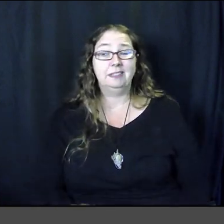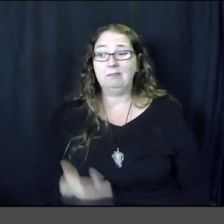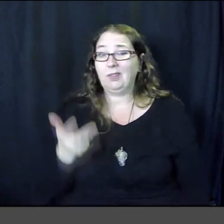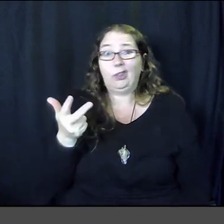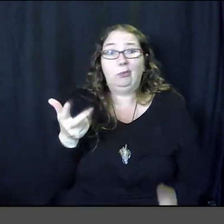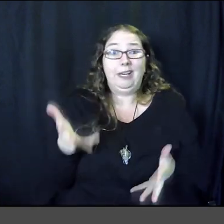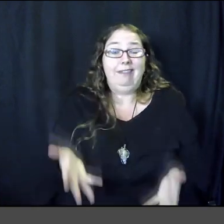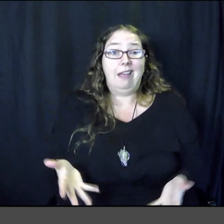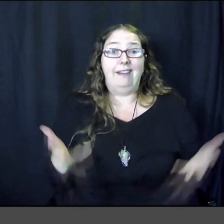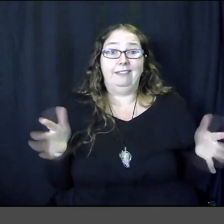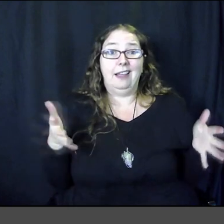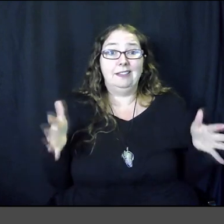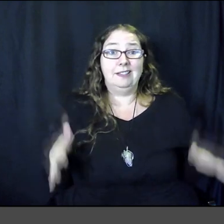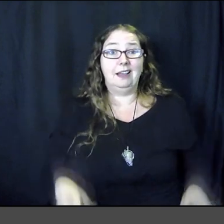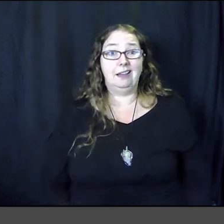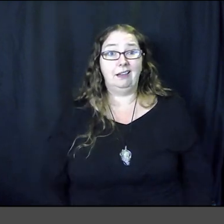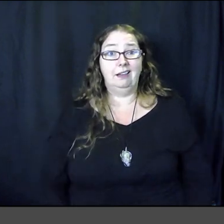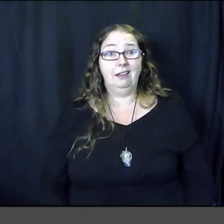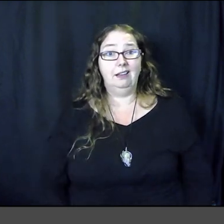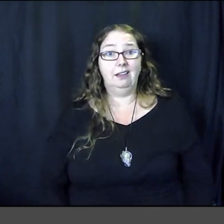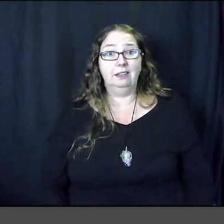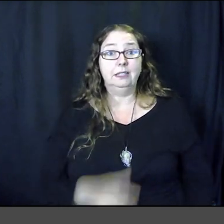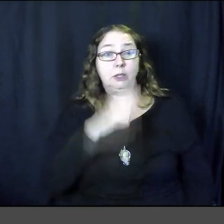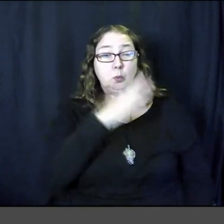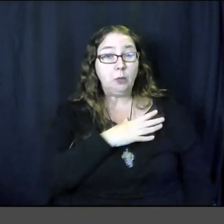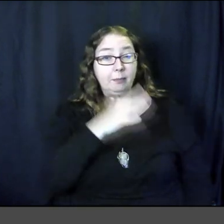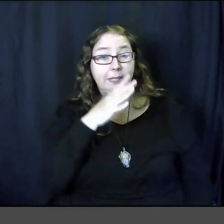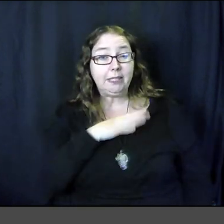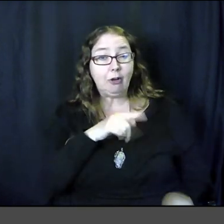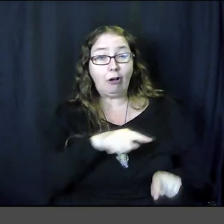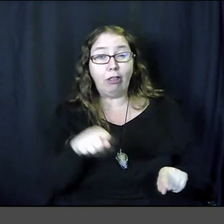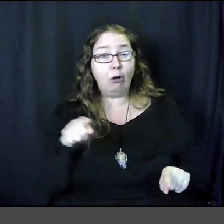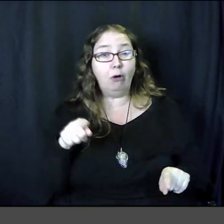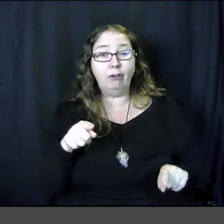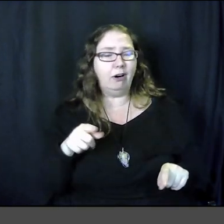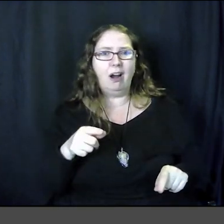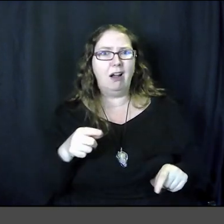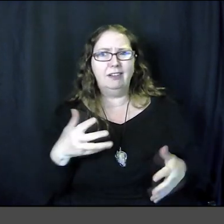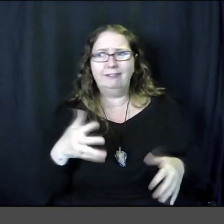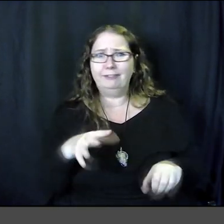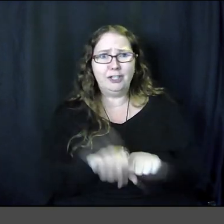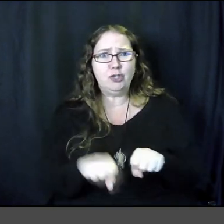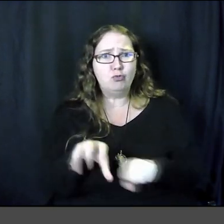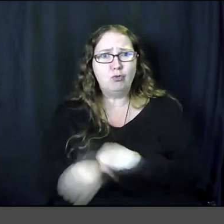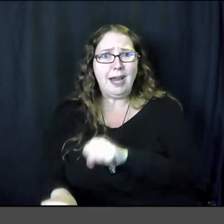AND WOMEN HAVE BEEN RAPED. AND JUST STRAIGHT UP NOW, THIS THAT'S WHAT ONE OF THE LEADERS OF THE